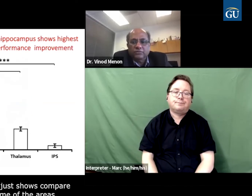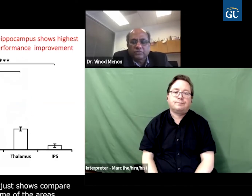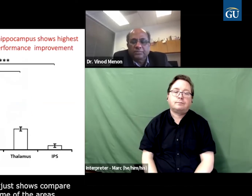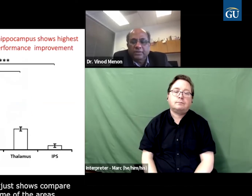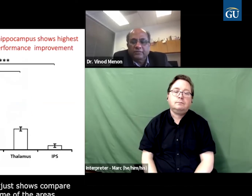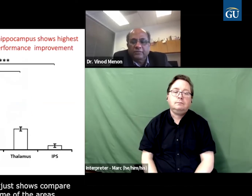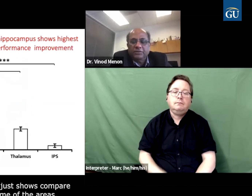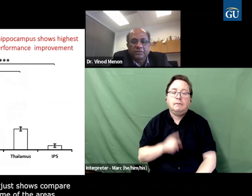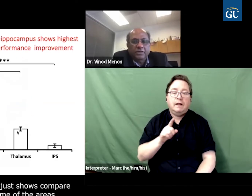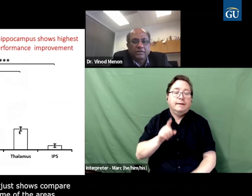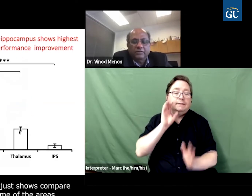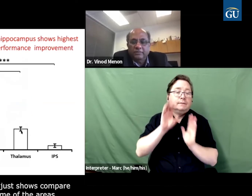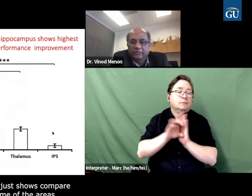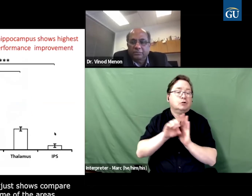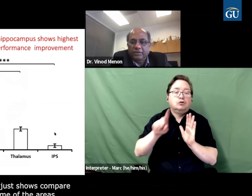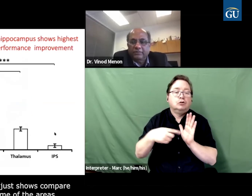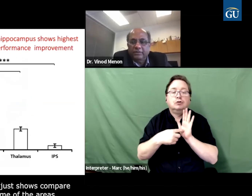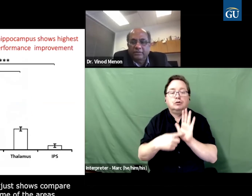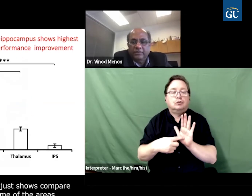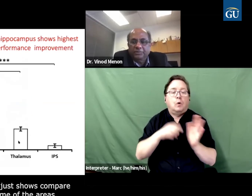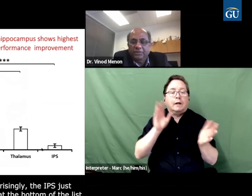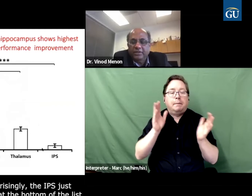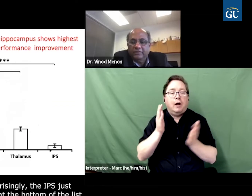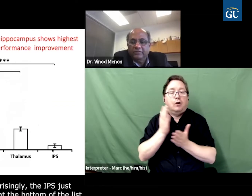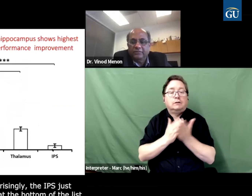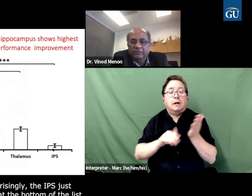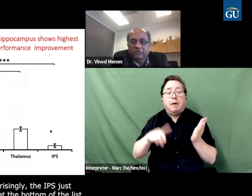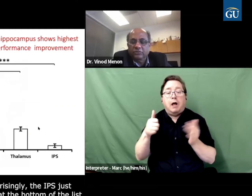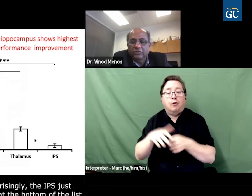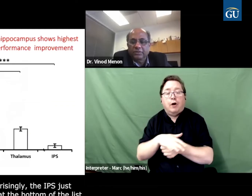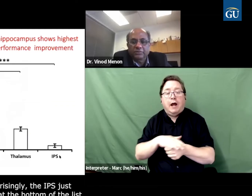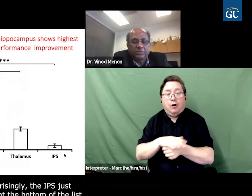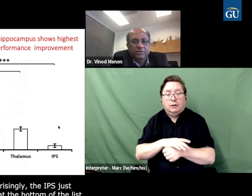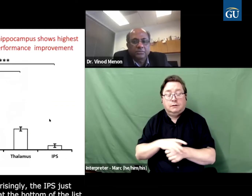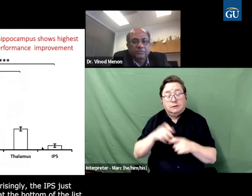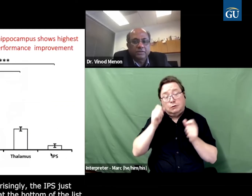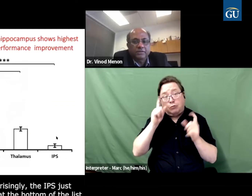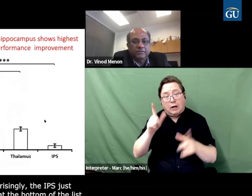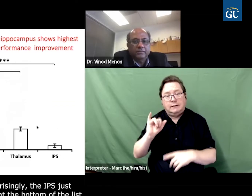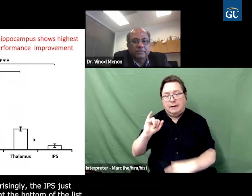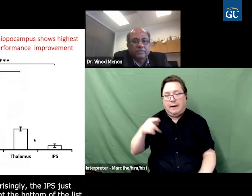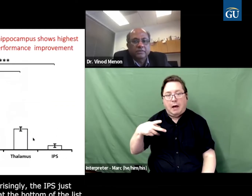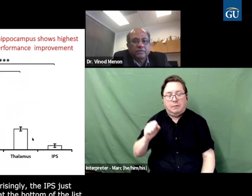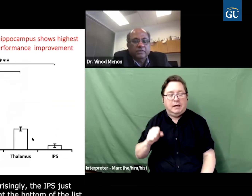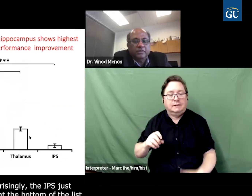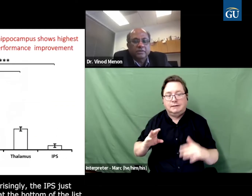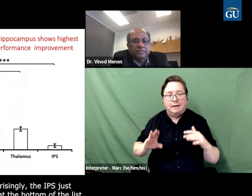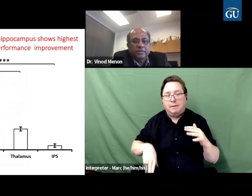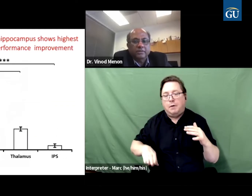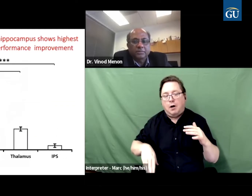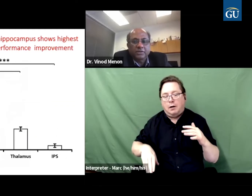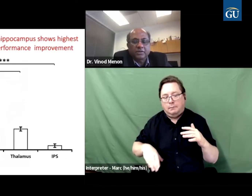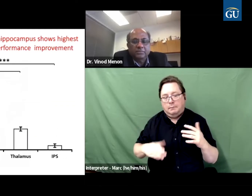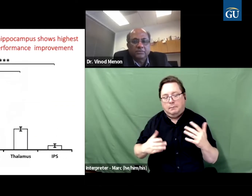and this just shows compared some other areas and surprisingly the ips just